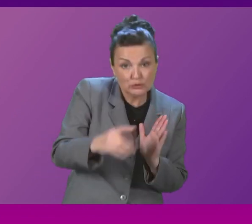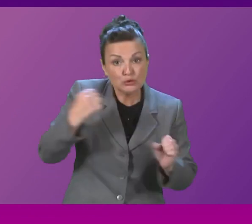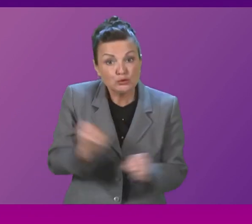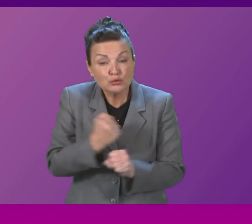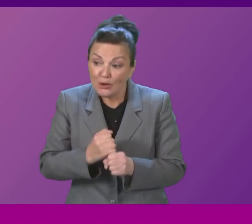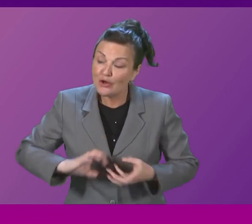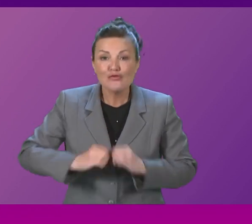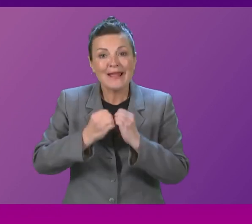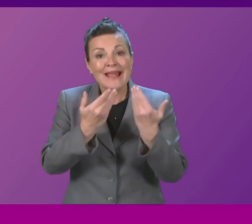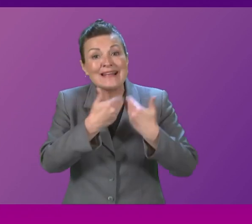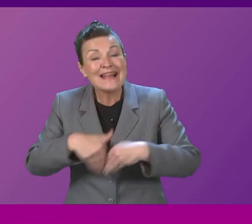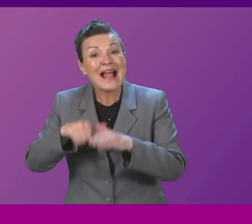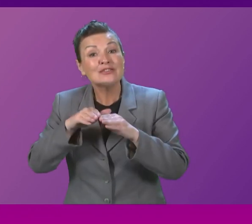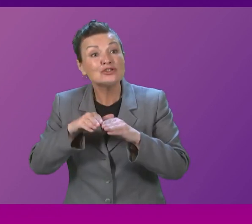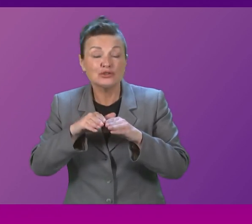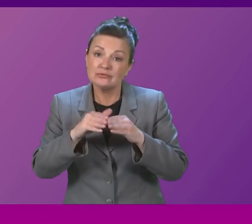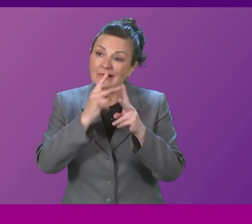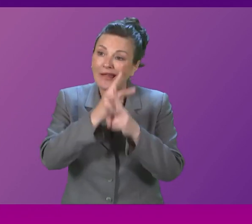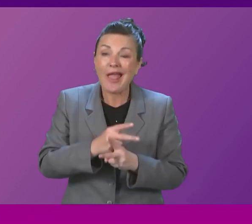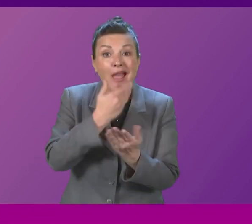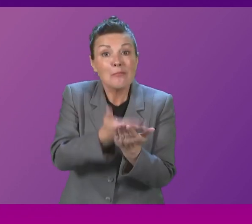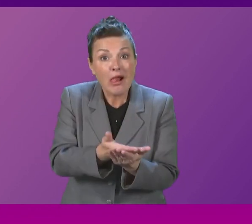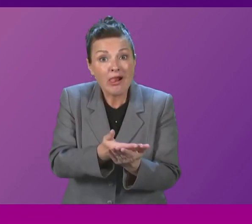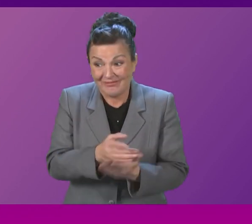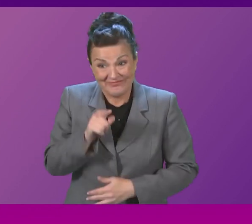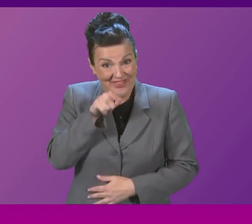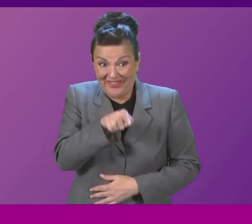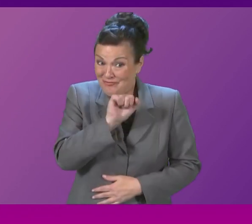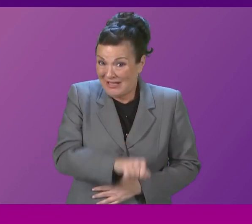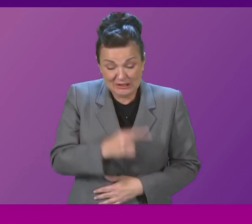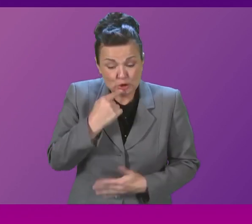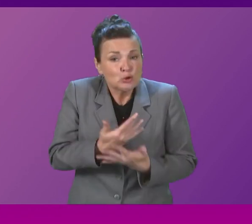Such organisations are right—the cost of this vast and unnecessary bureaucracy is up